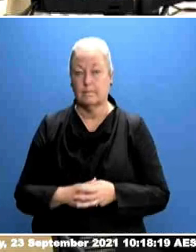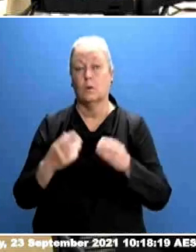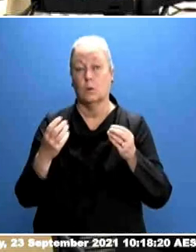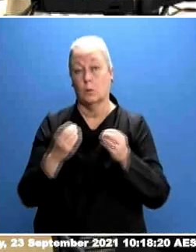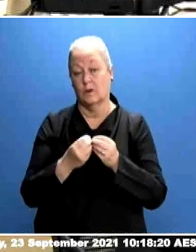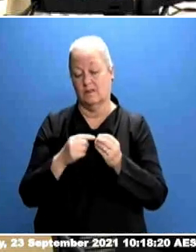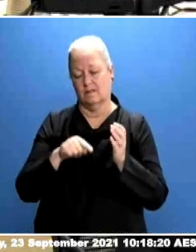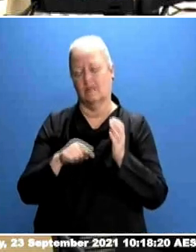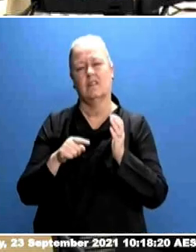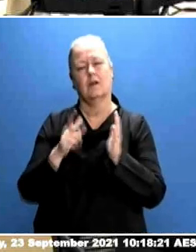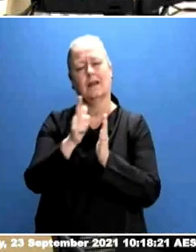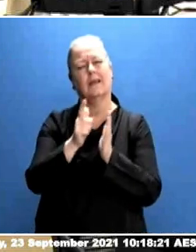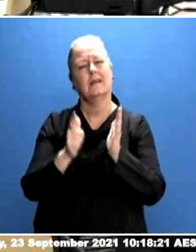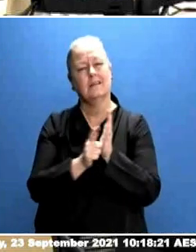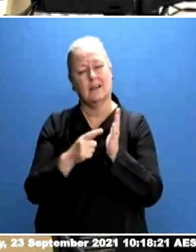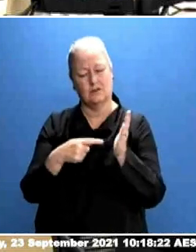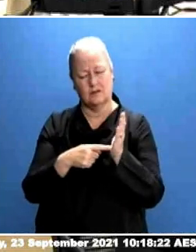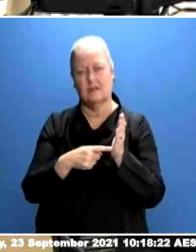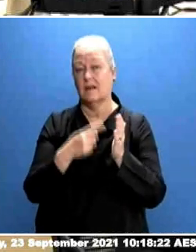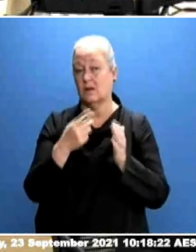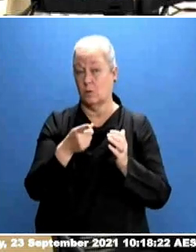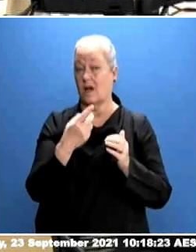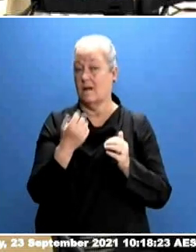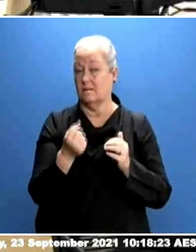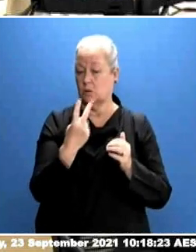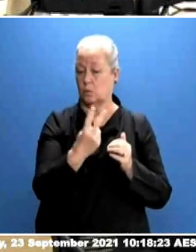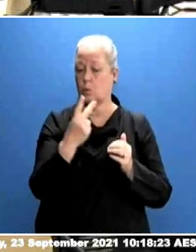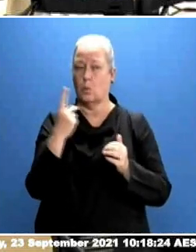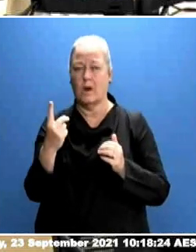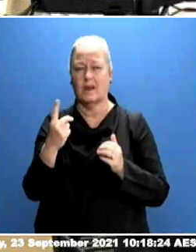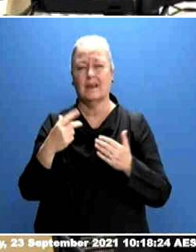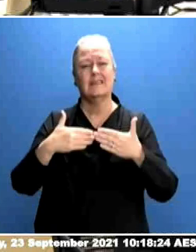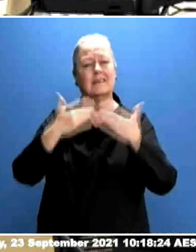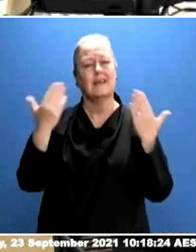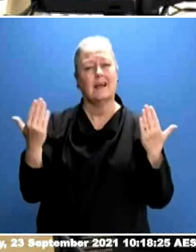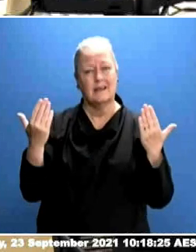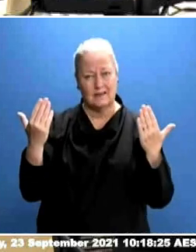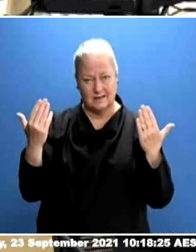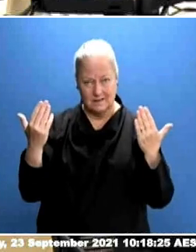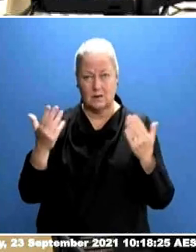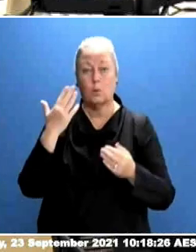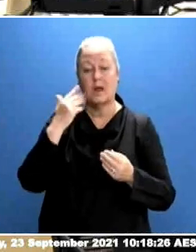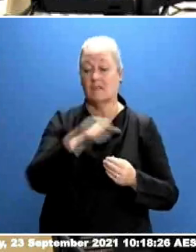there's an initial 21-day period for admission to the centre,